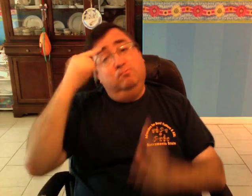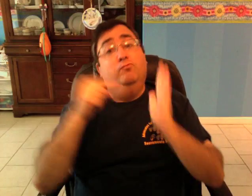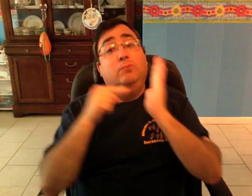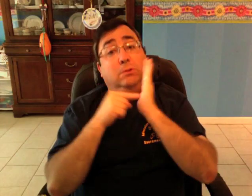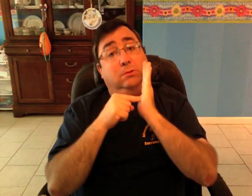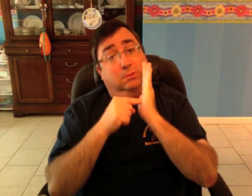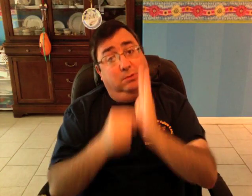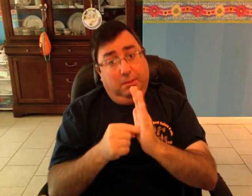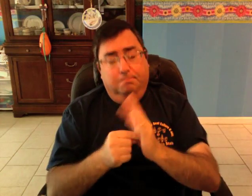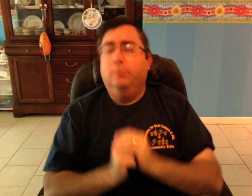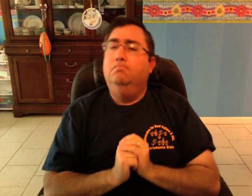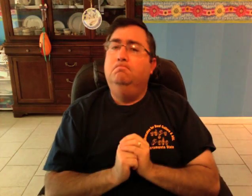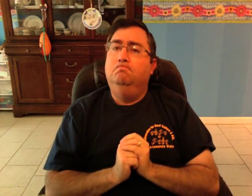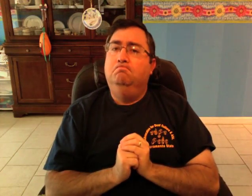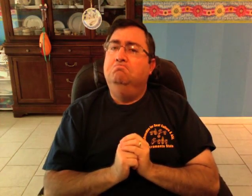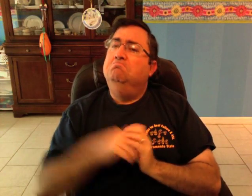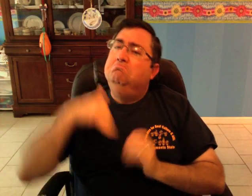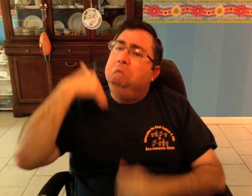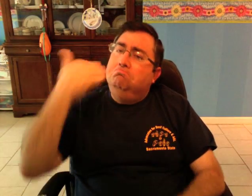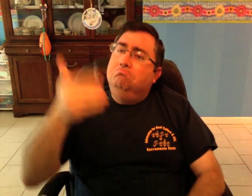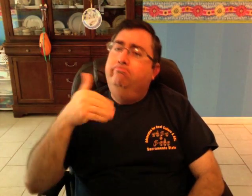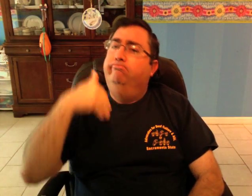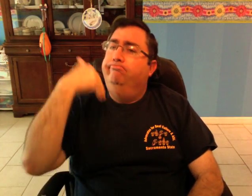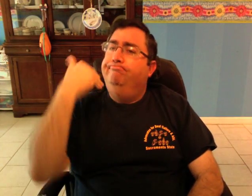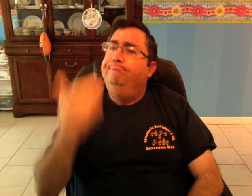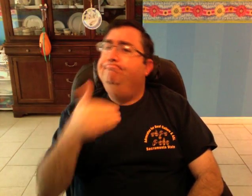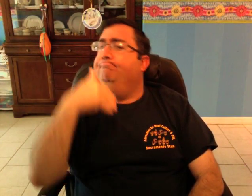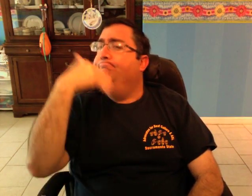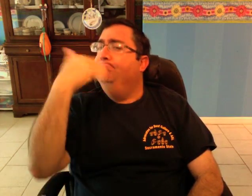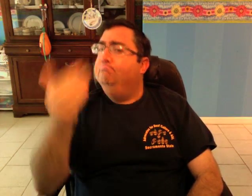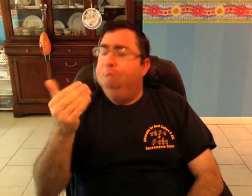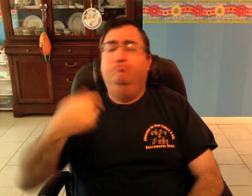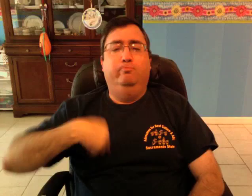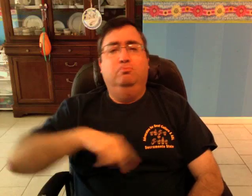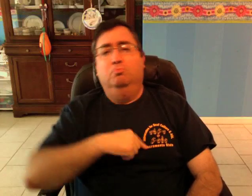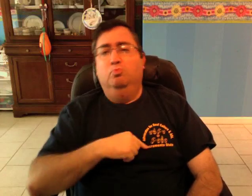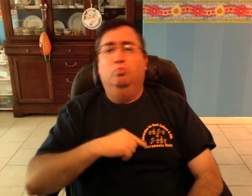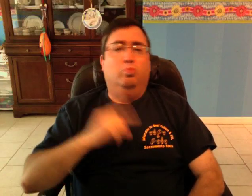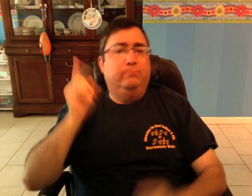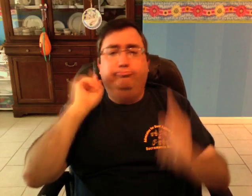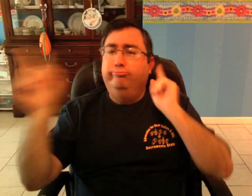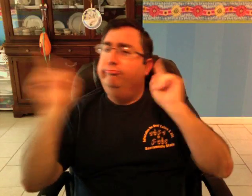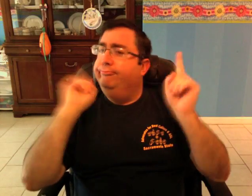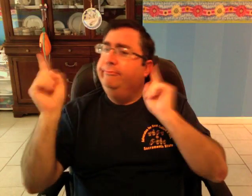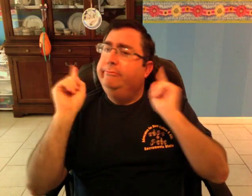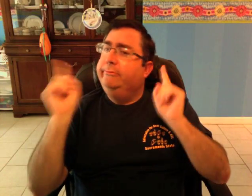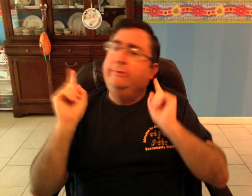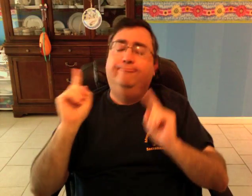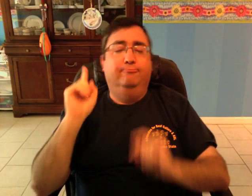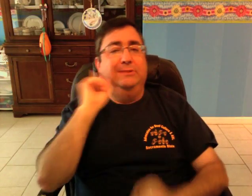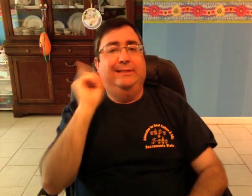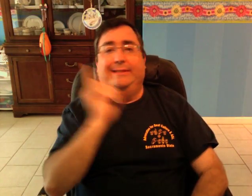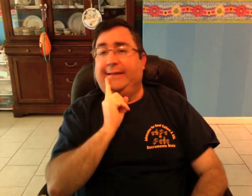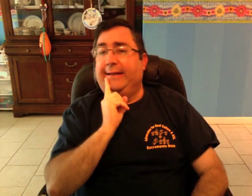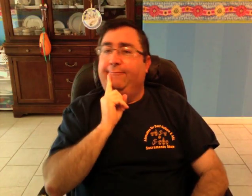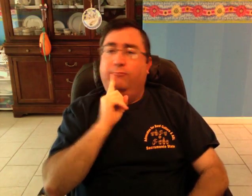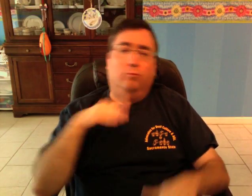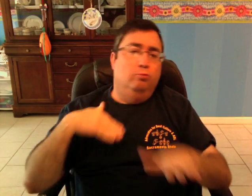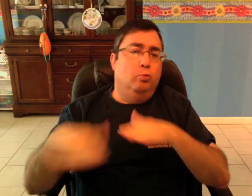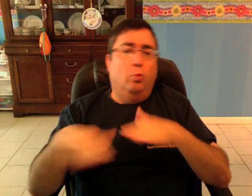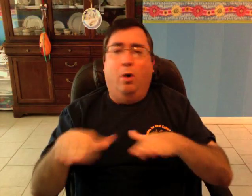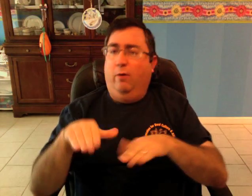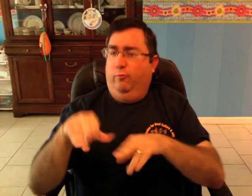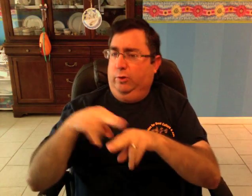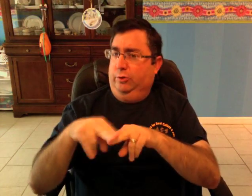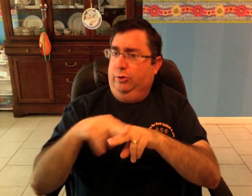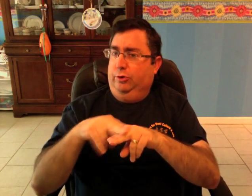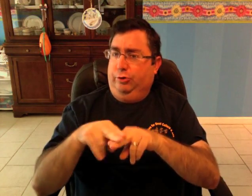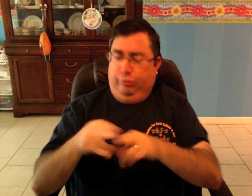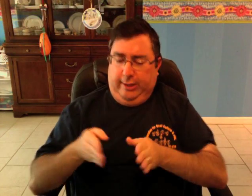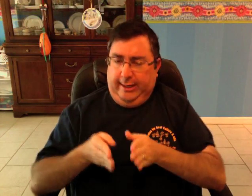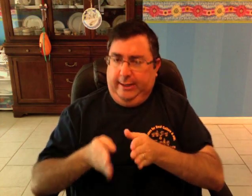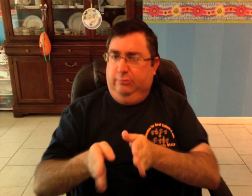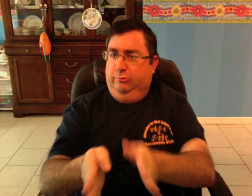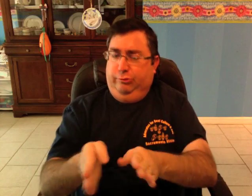For example, from time to time we hear of a Deaf person walking on train tracks